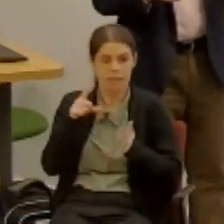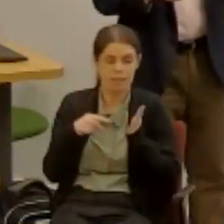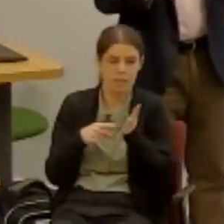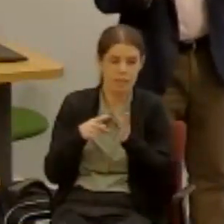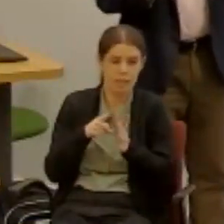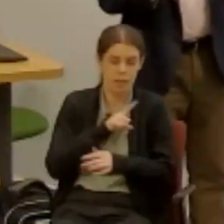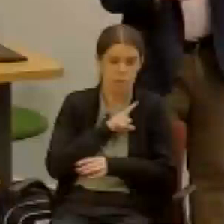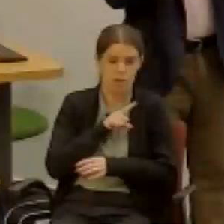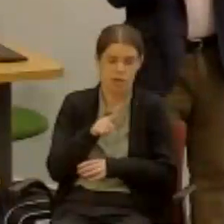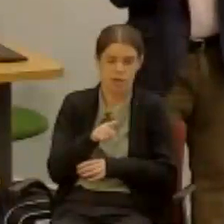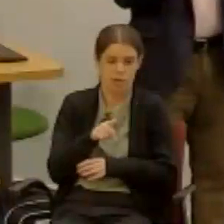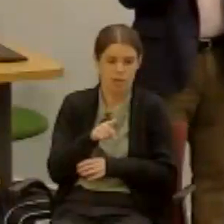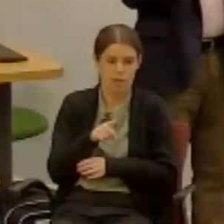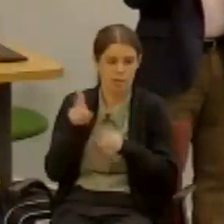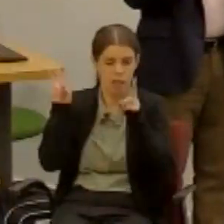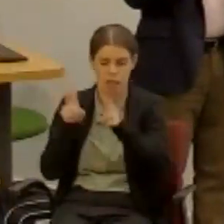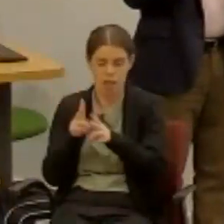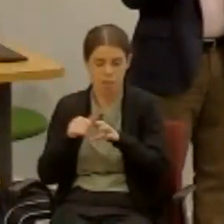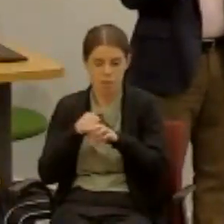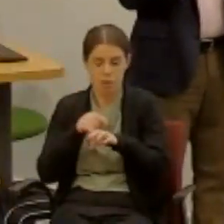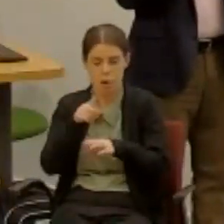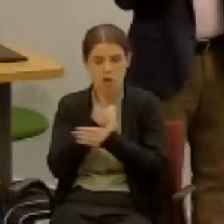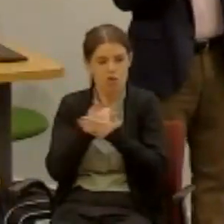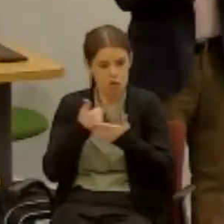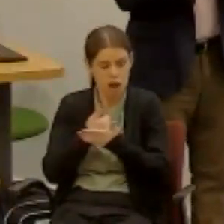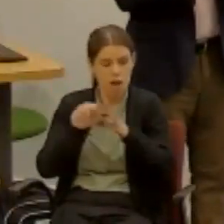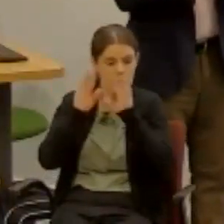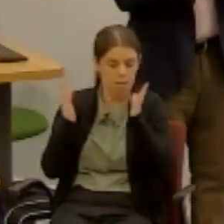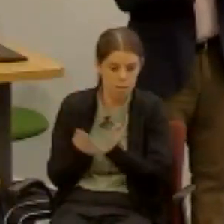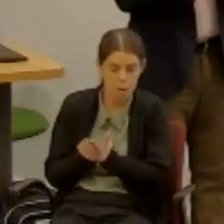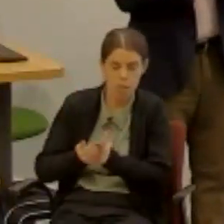but it's actually quite common disease amongst footballers like 3 quarters of the brains